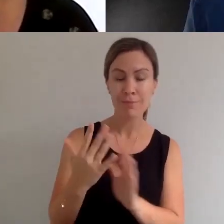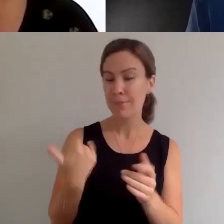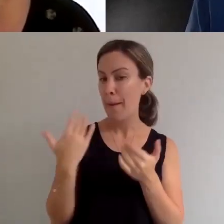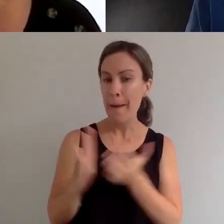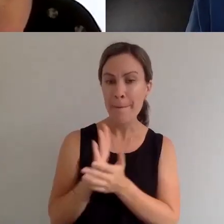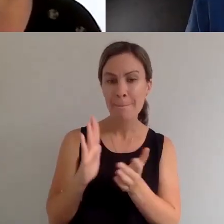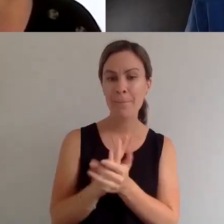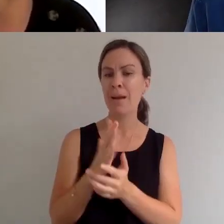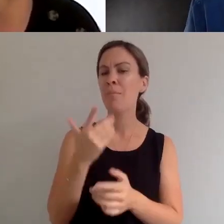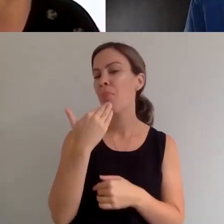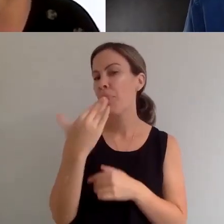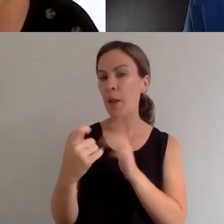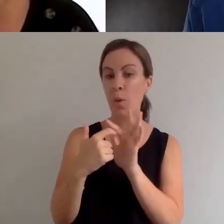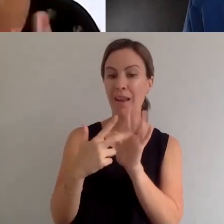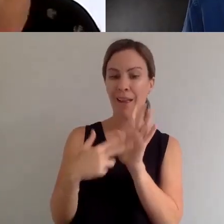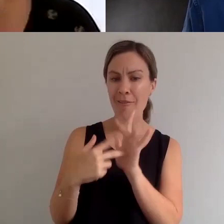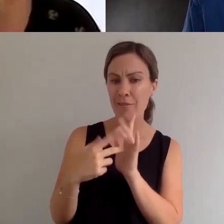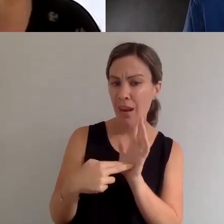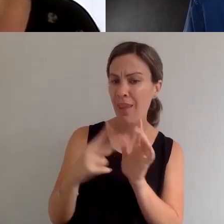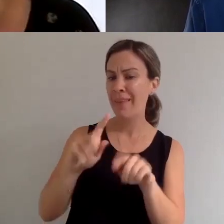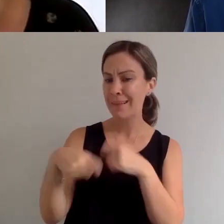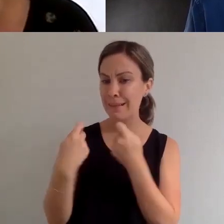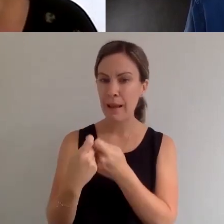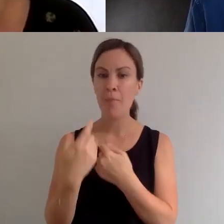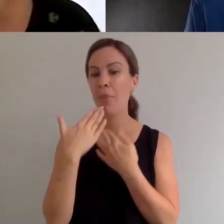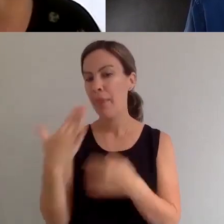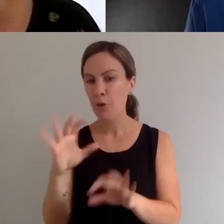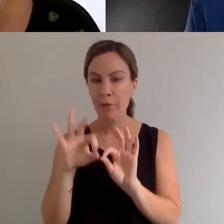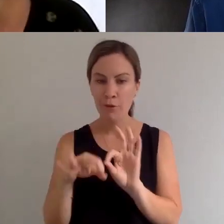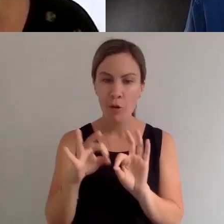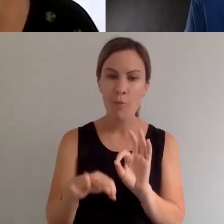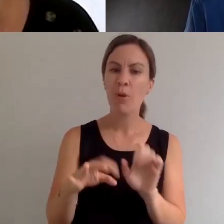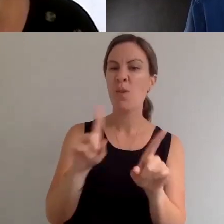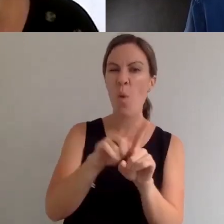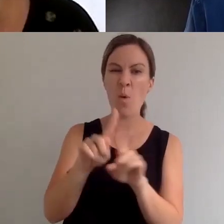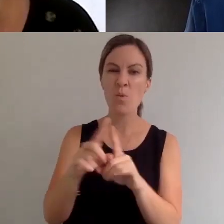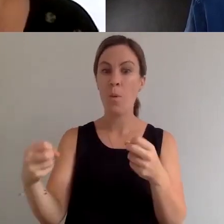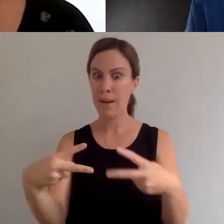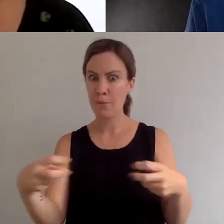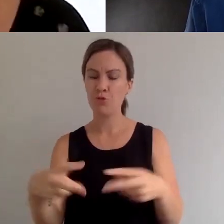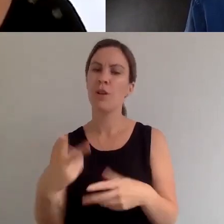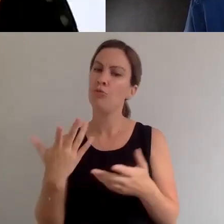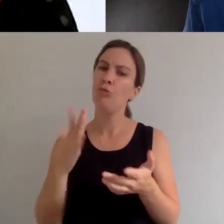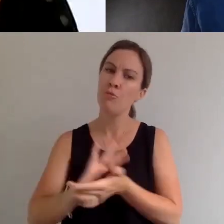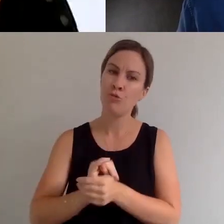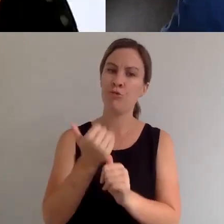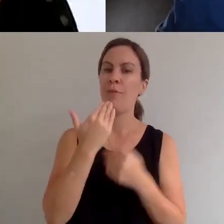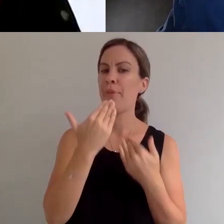You guys run a great, smooth operation. Thank you to the interpreters and also the people doing the audio captioning - I really appreciate it. KEVIN DU